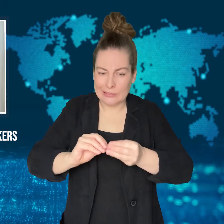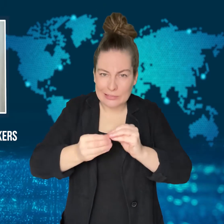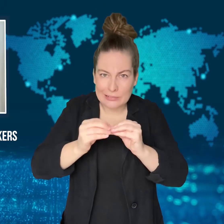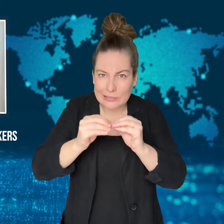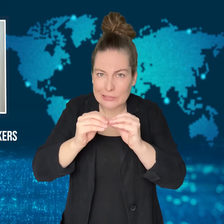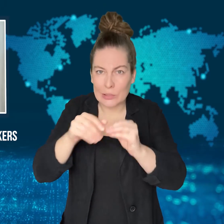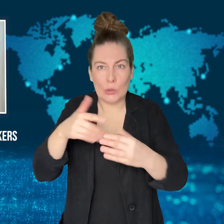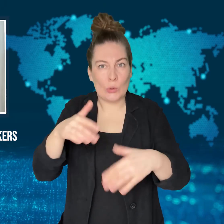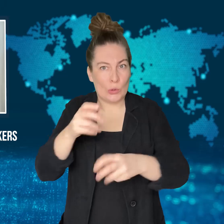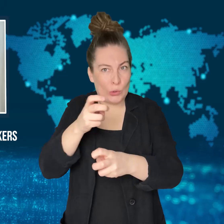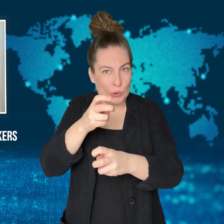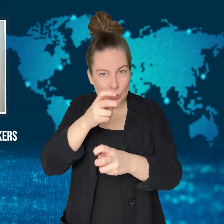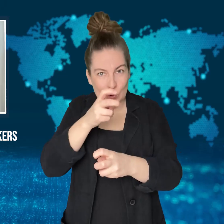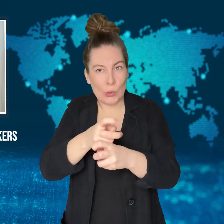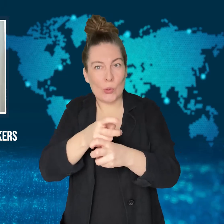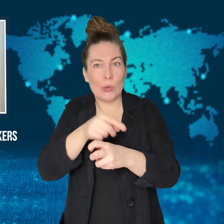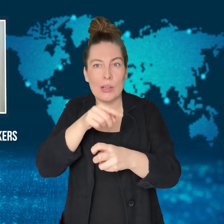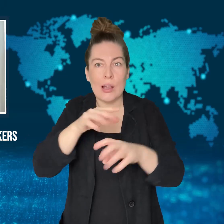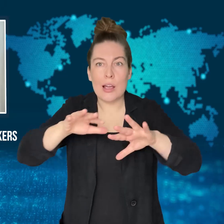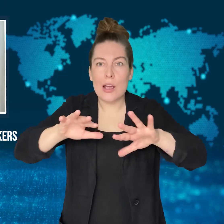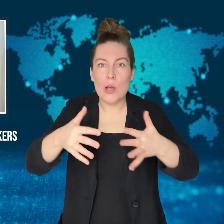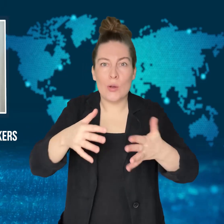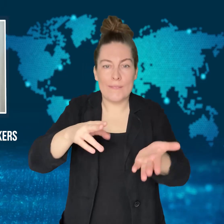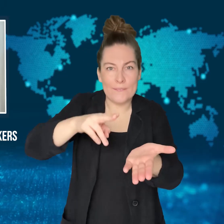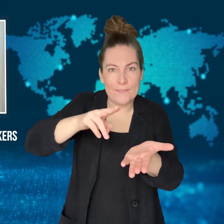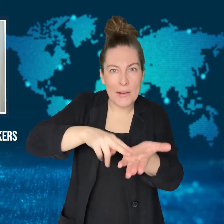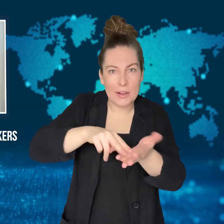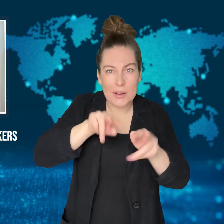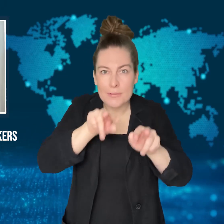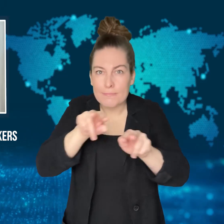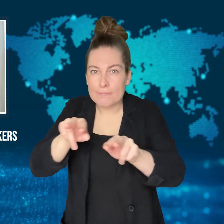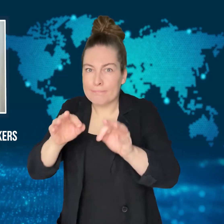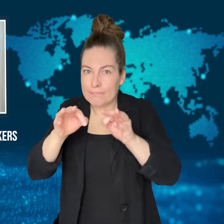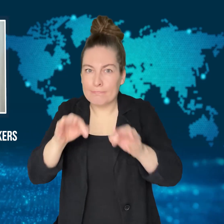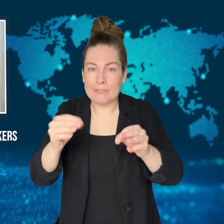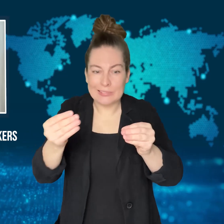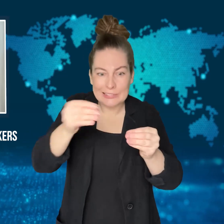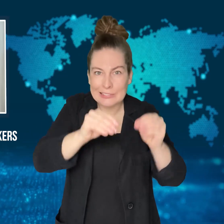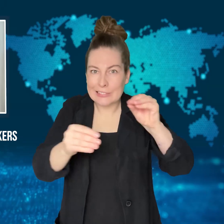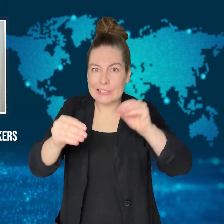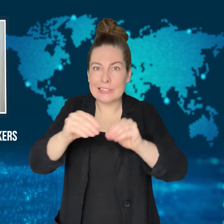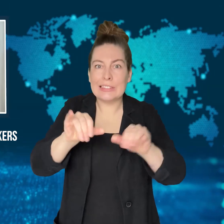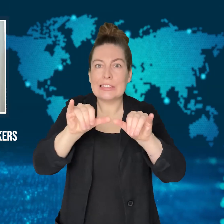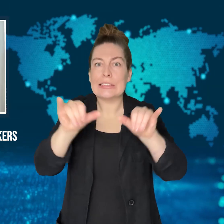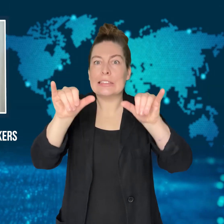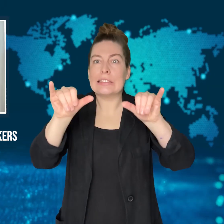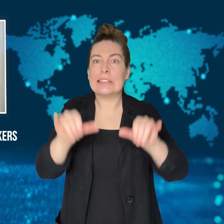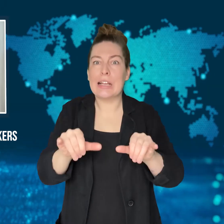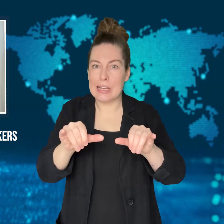fact-checkers to manage the platform.